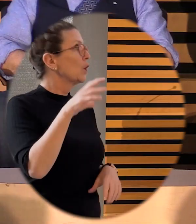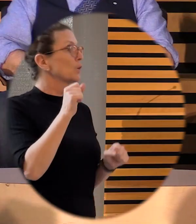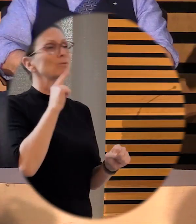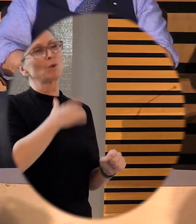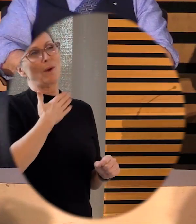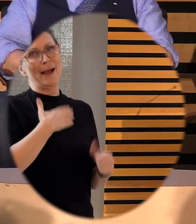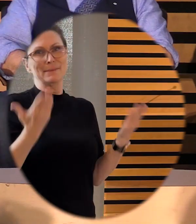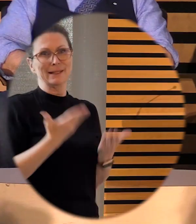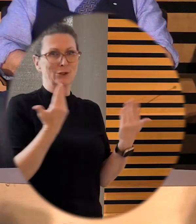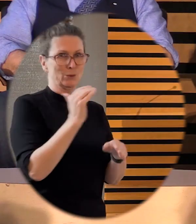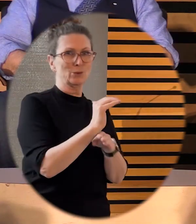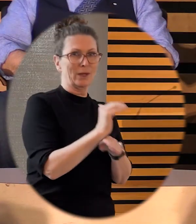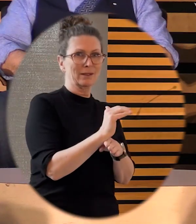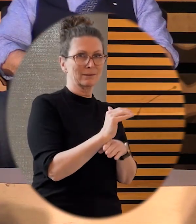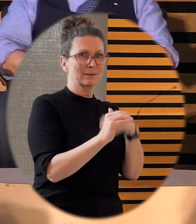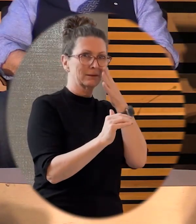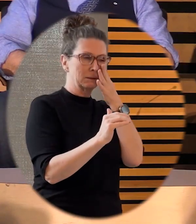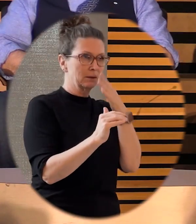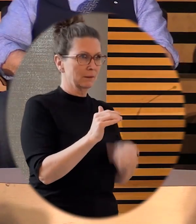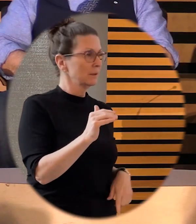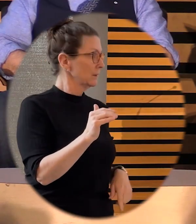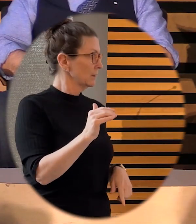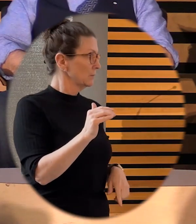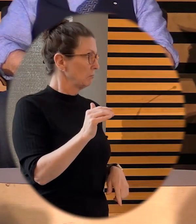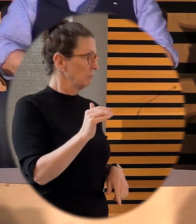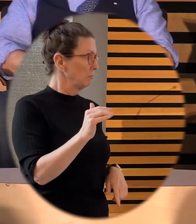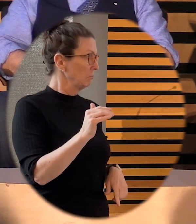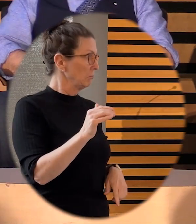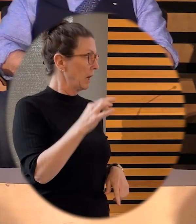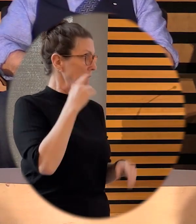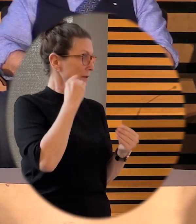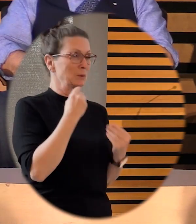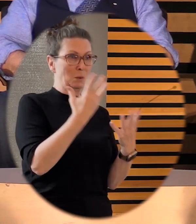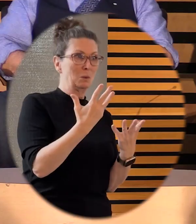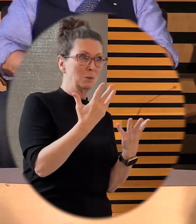and to have so many people online as well. Uh as been noted, we know that uh NA week